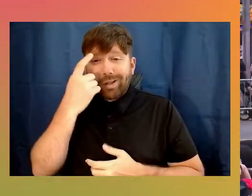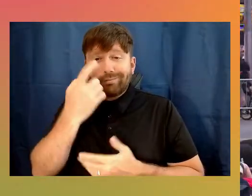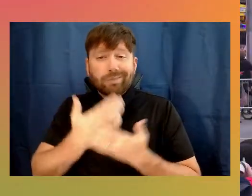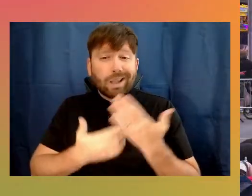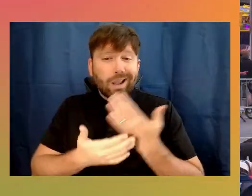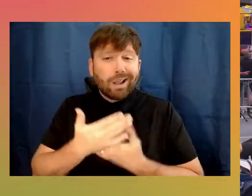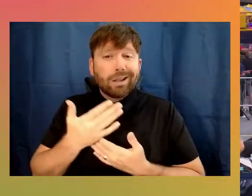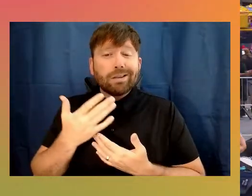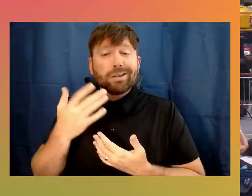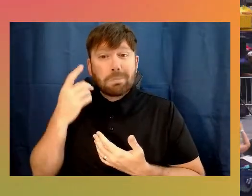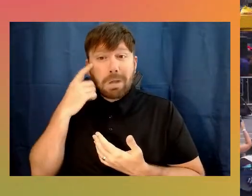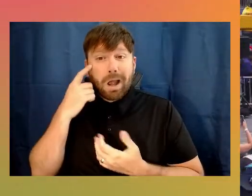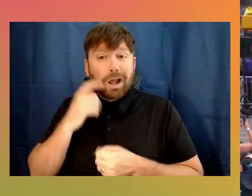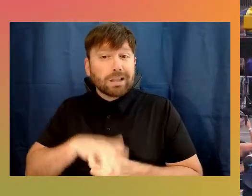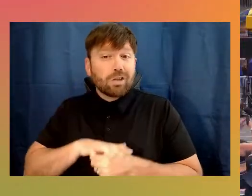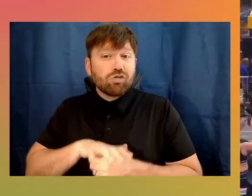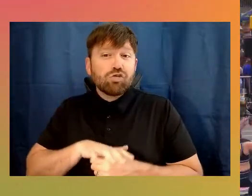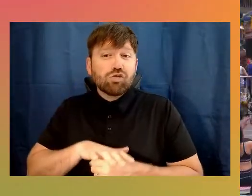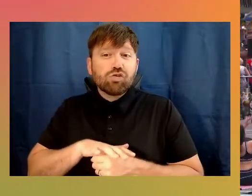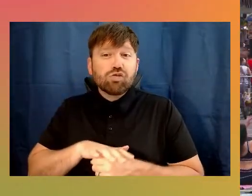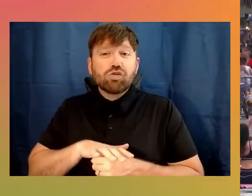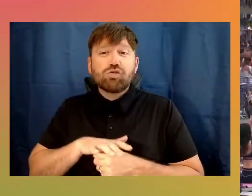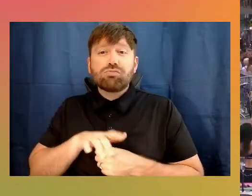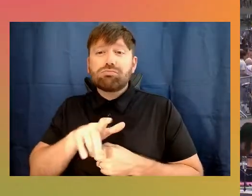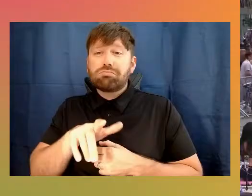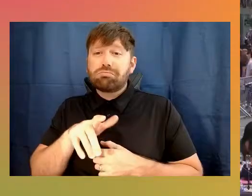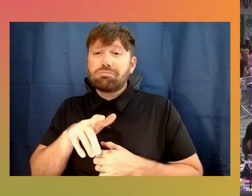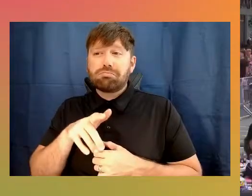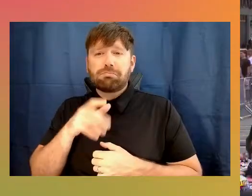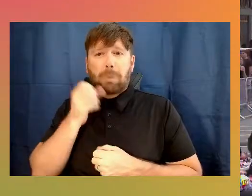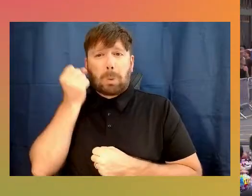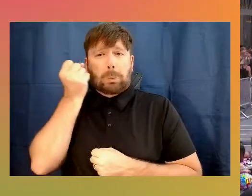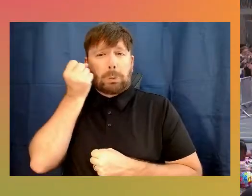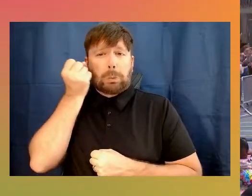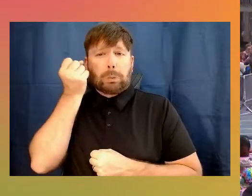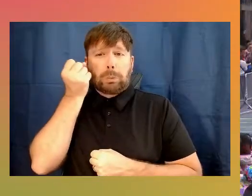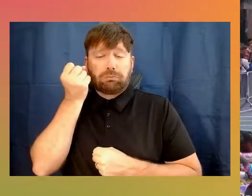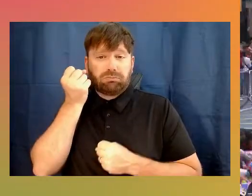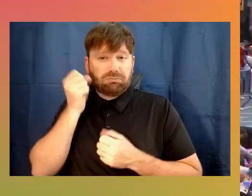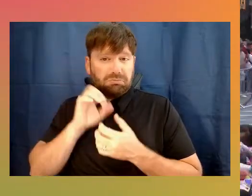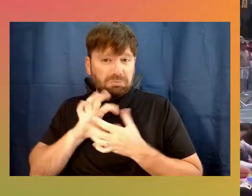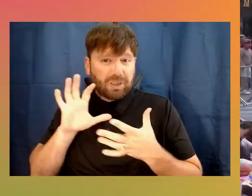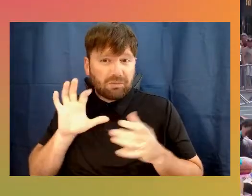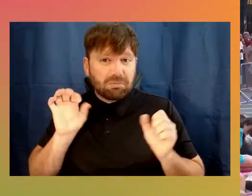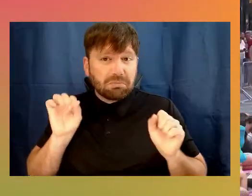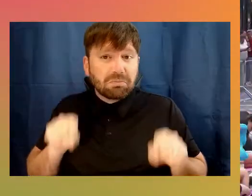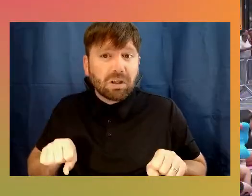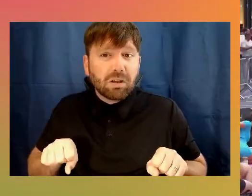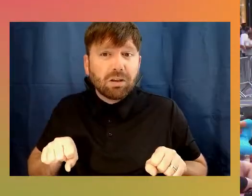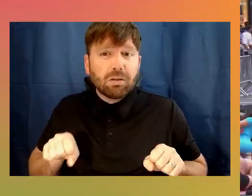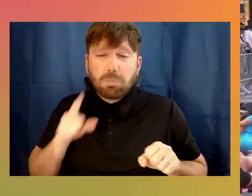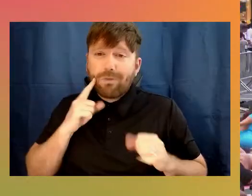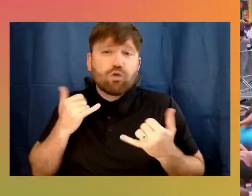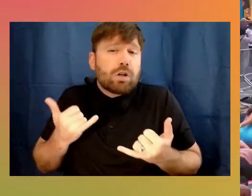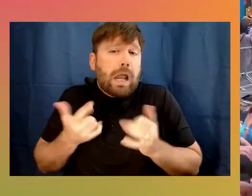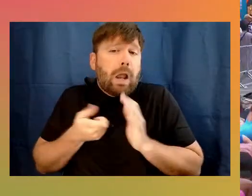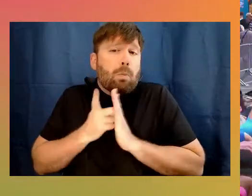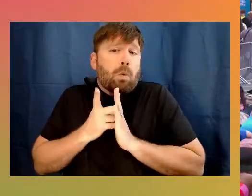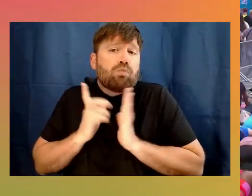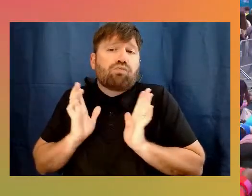TENSION IN THE JAW, THE FOUR